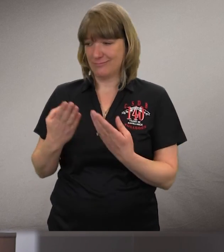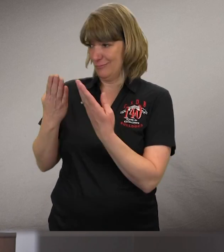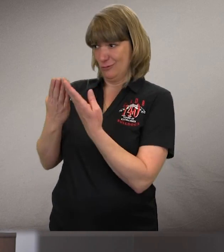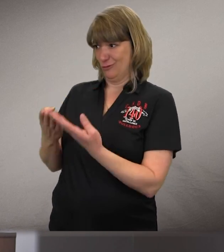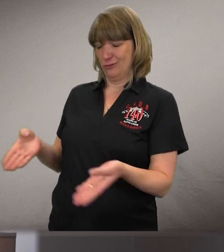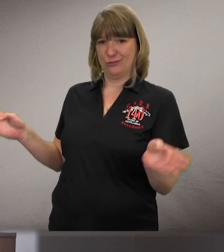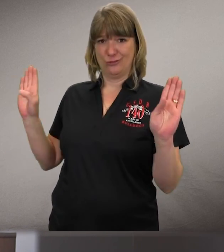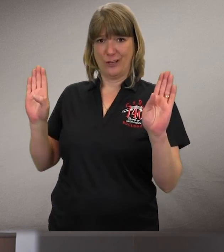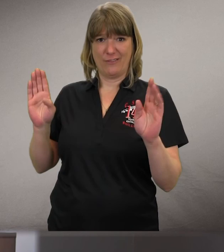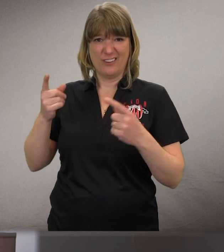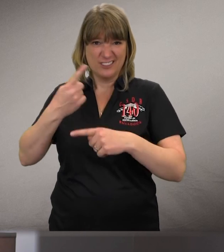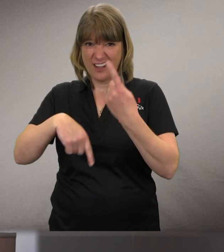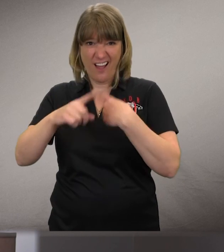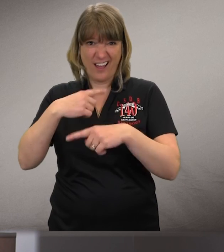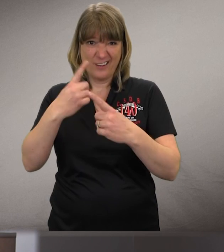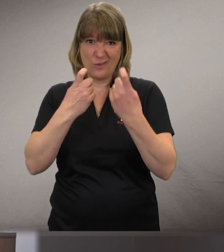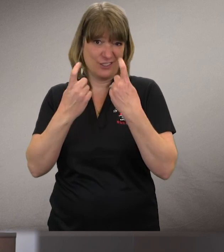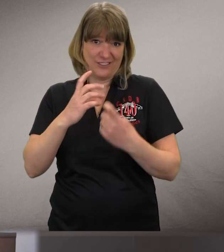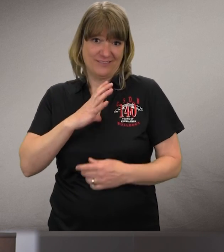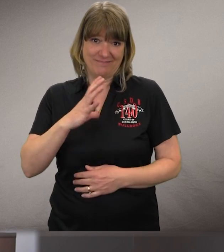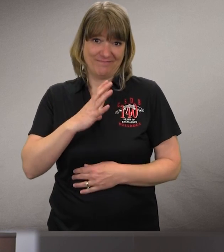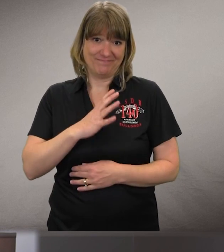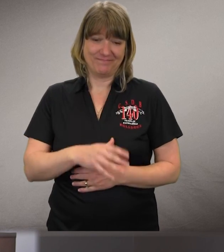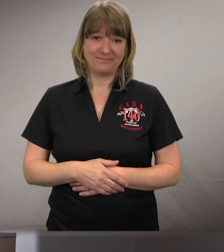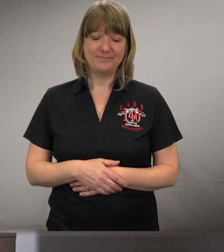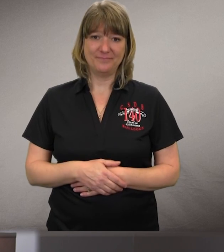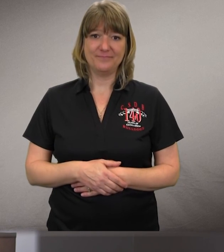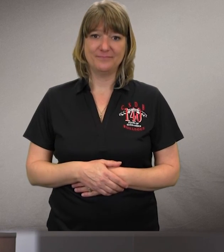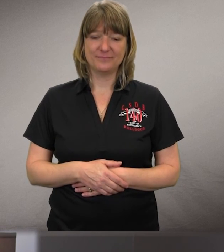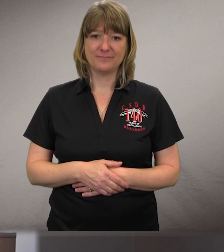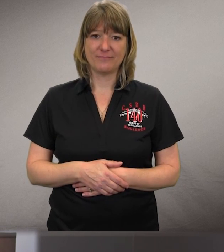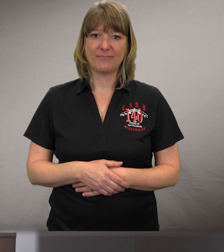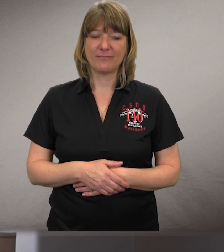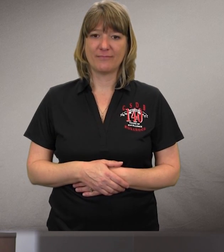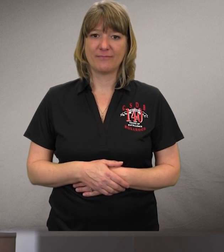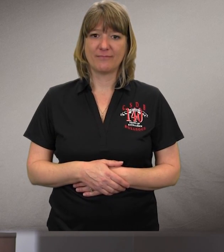or just even general signs.